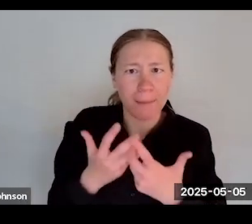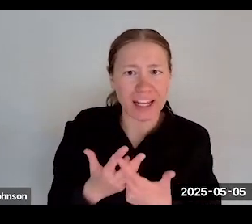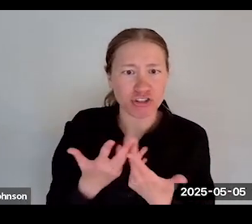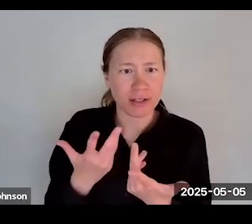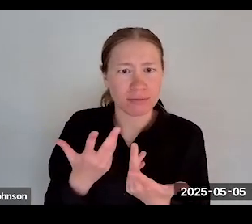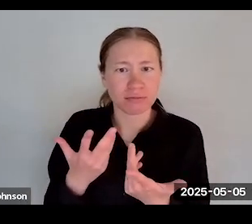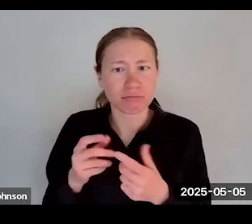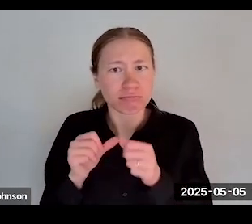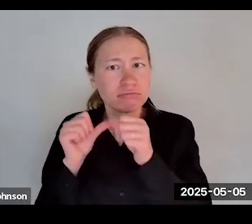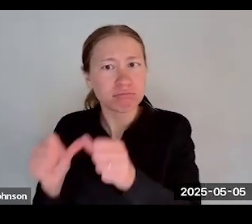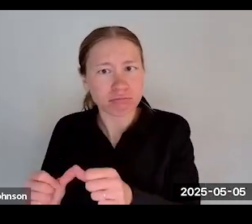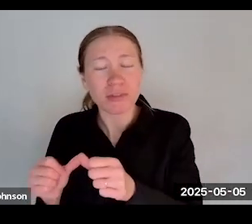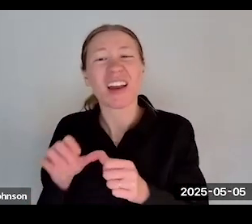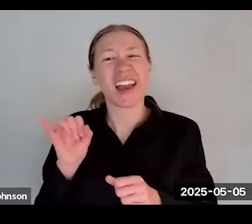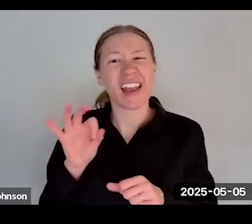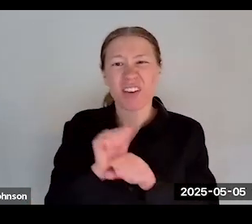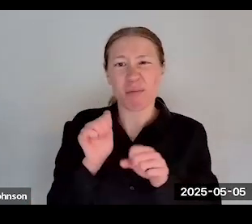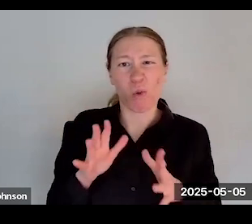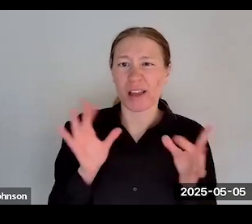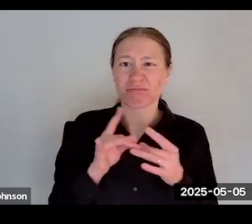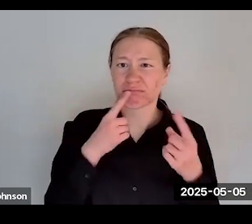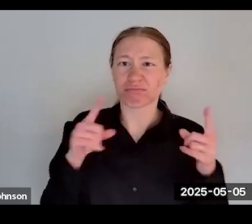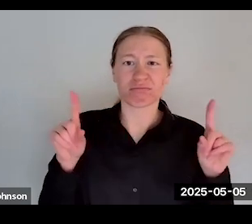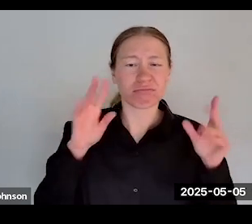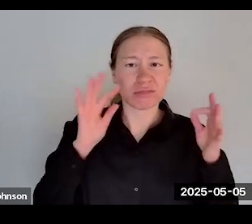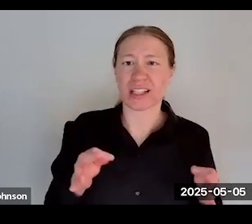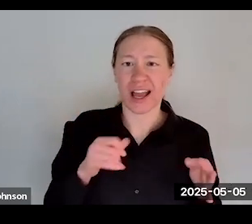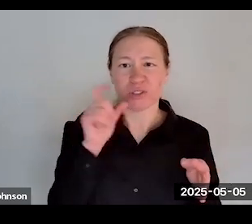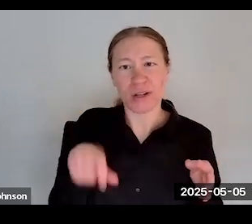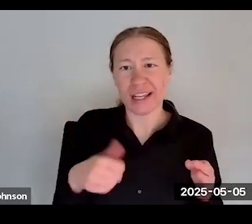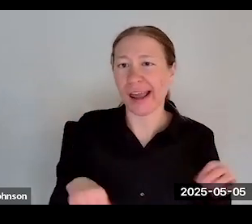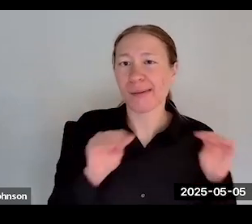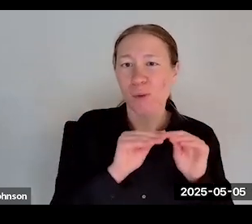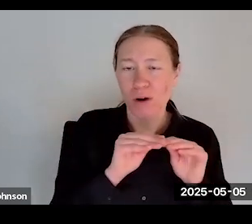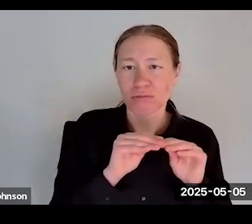unless the employee states it's no longer needed. We need to restrict medical inquiries